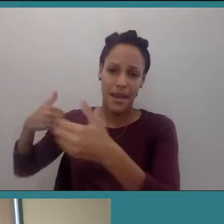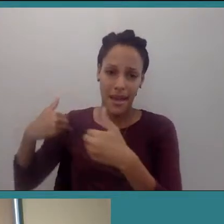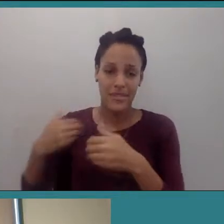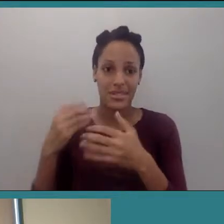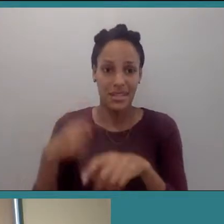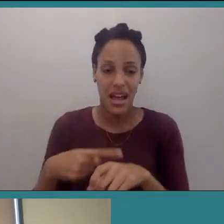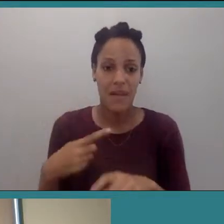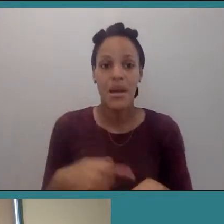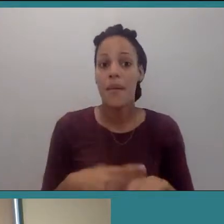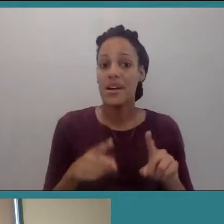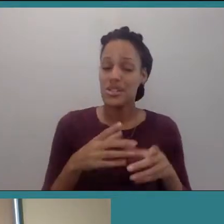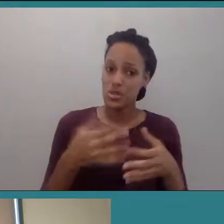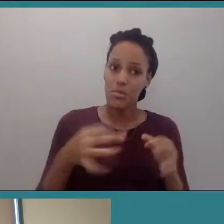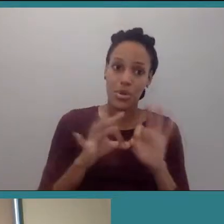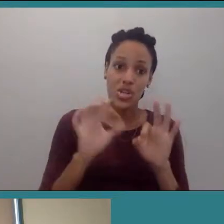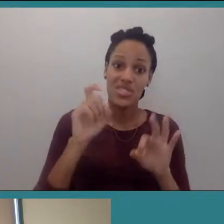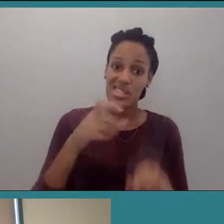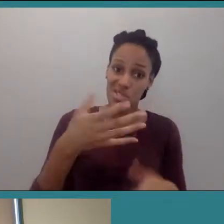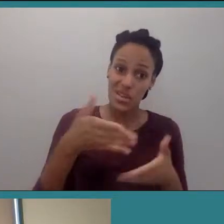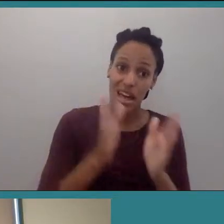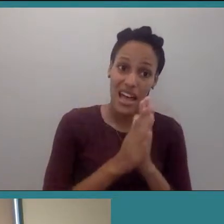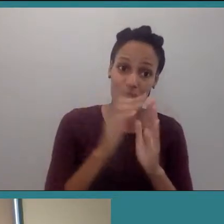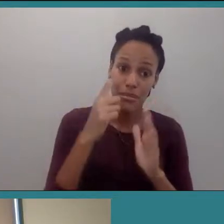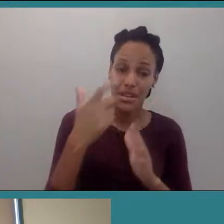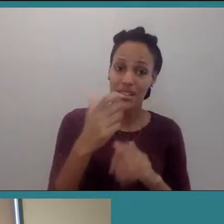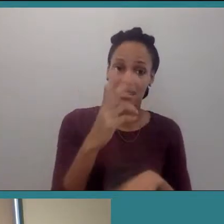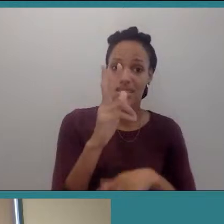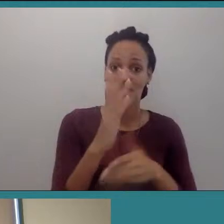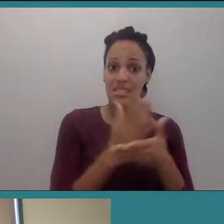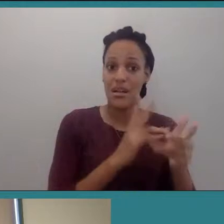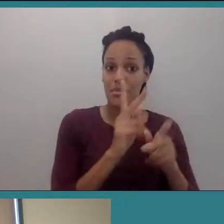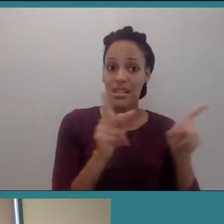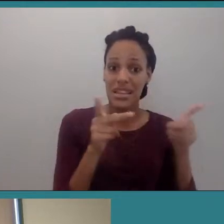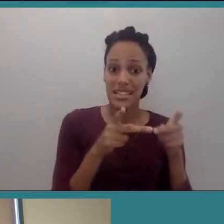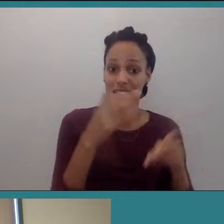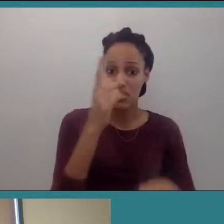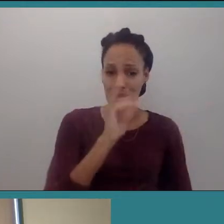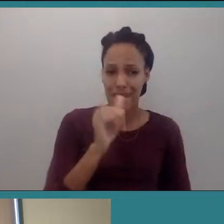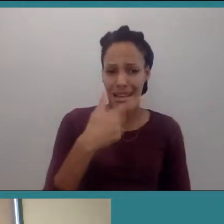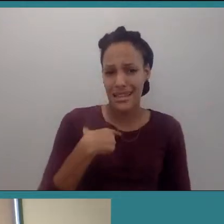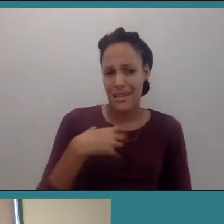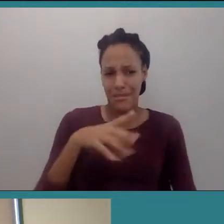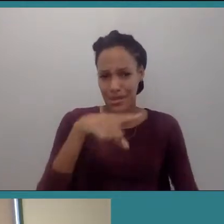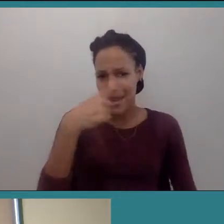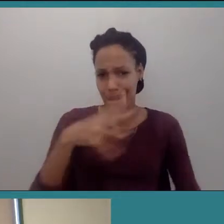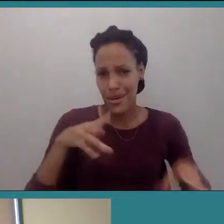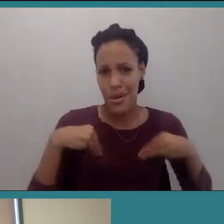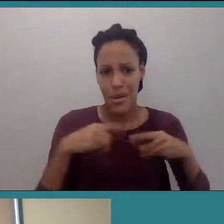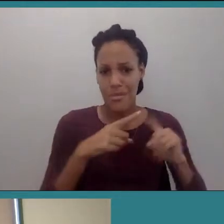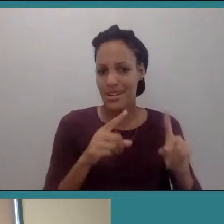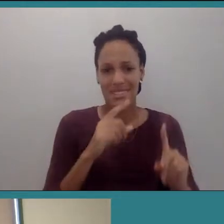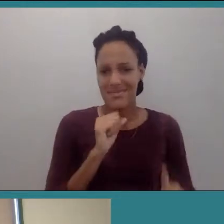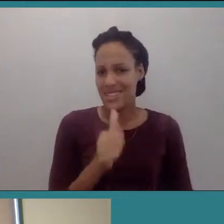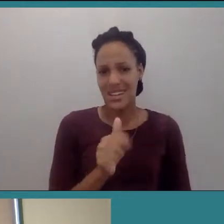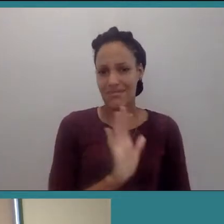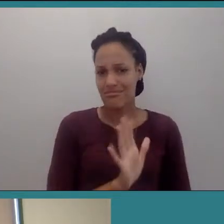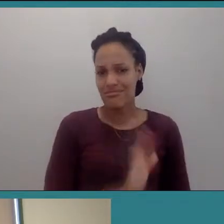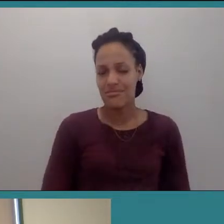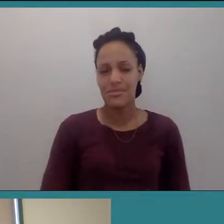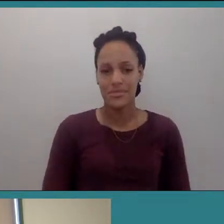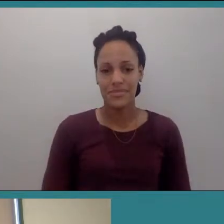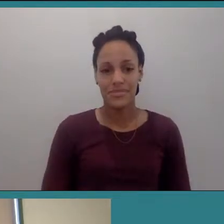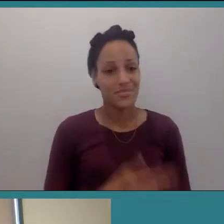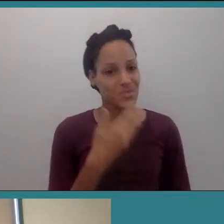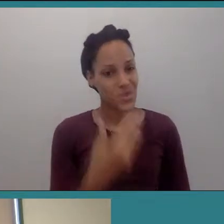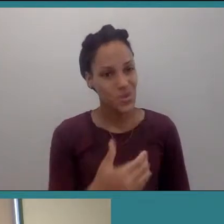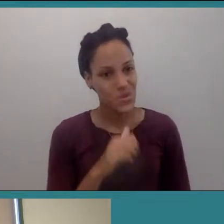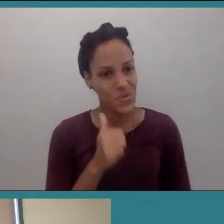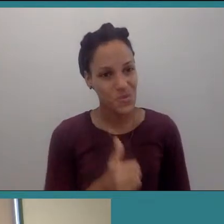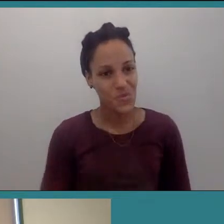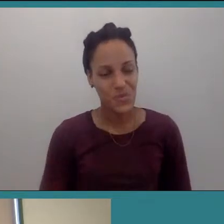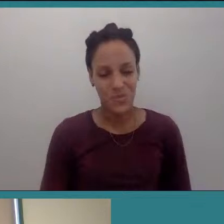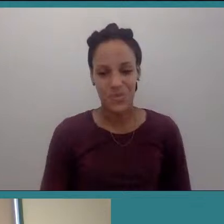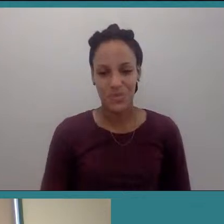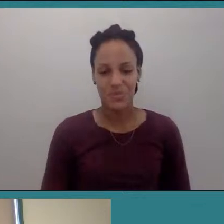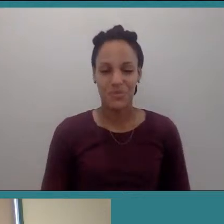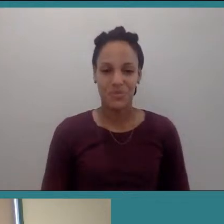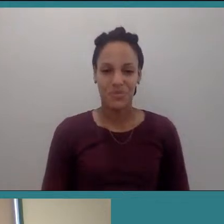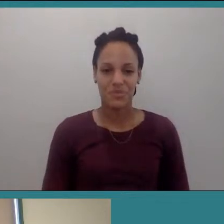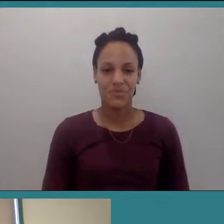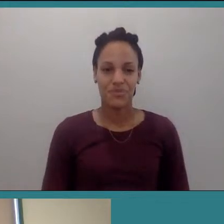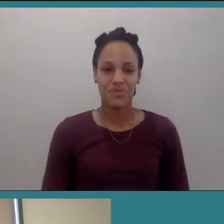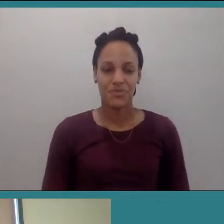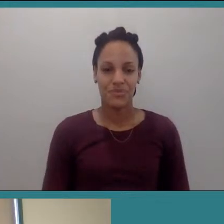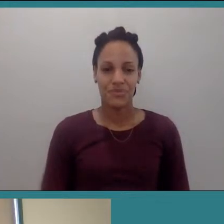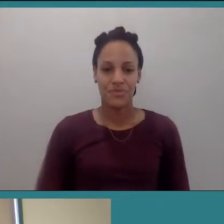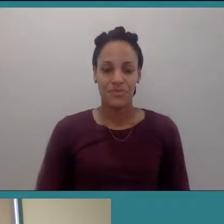you and goes equal, go with the Black publisher of course but I am going to stop there. I